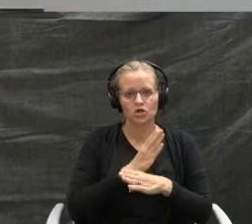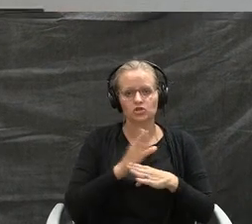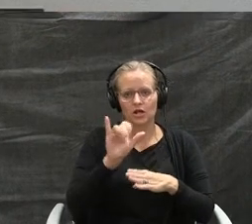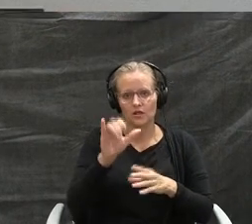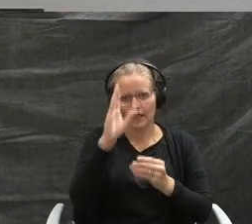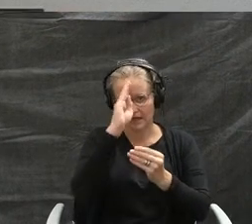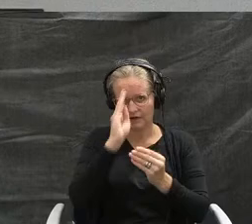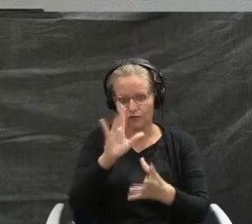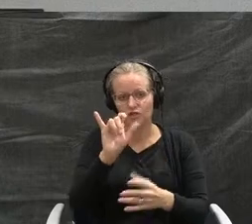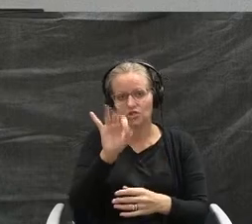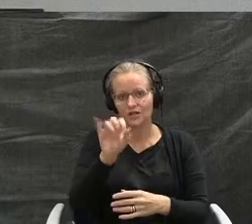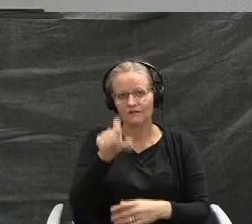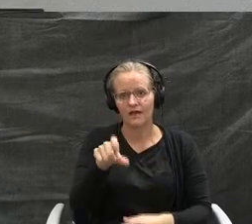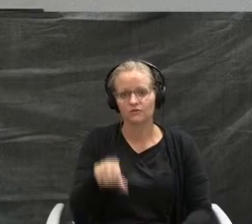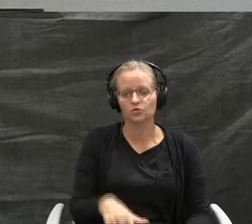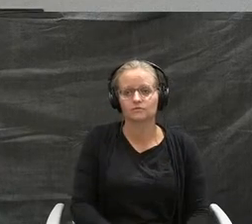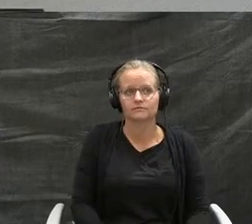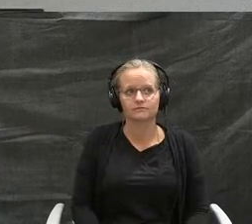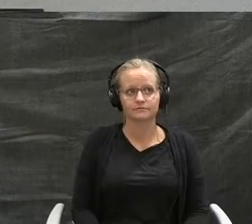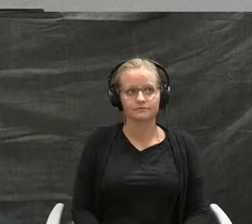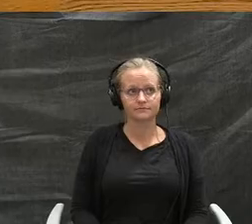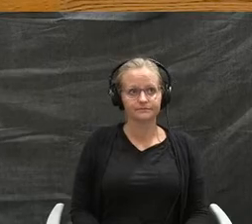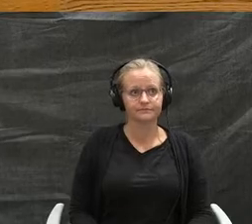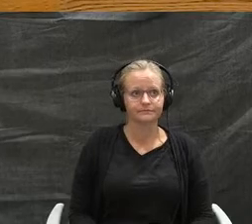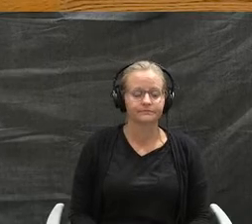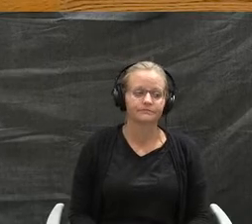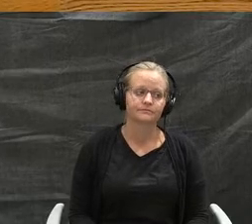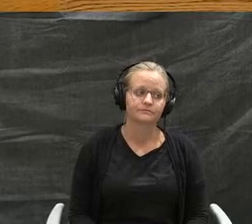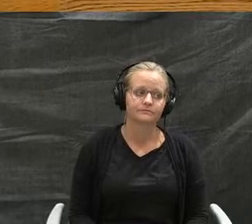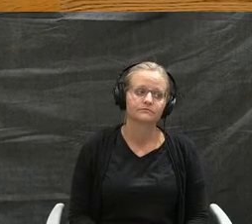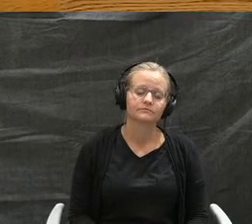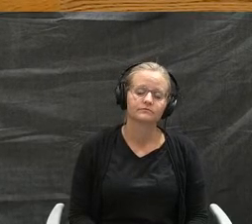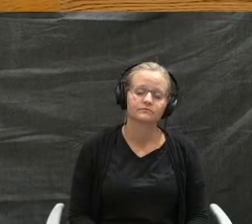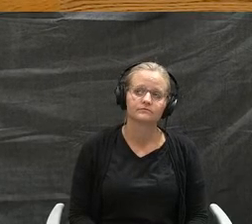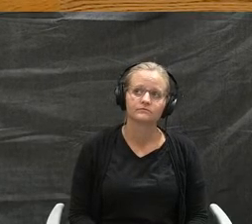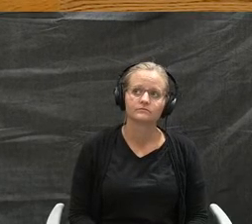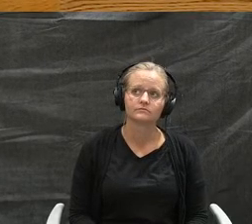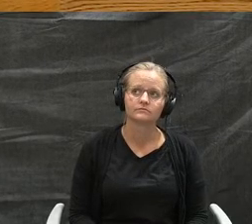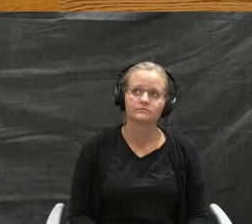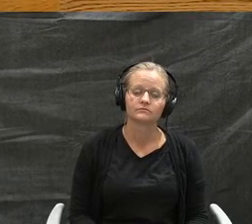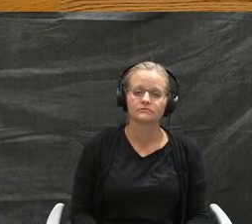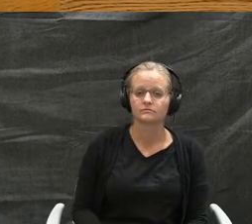Mark, I want to ask a quick question about the hot opting